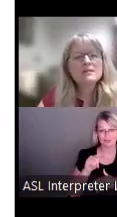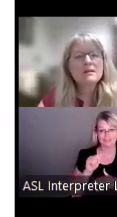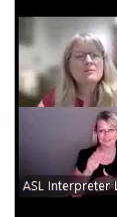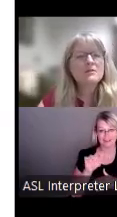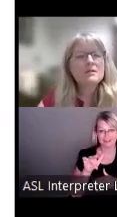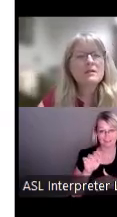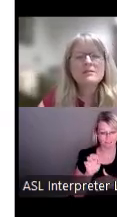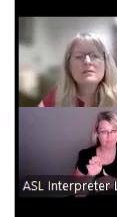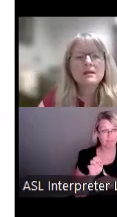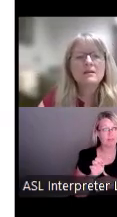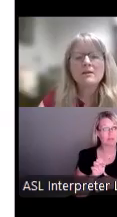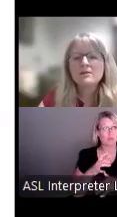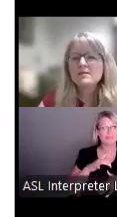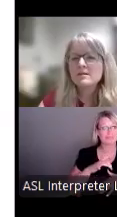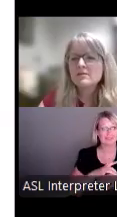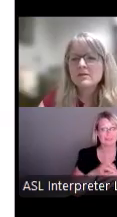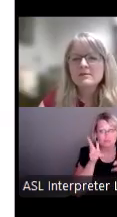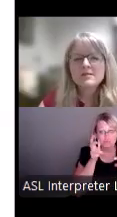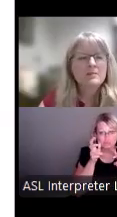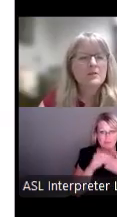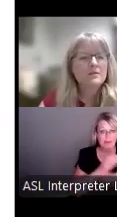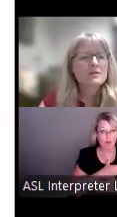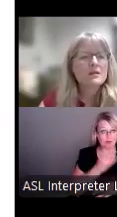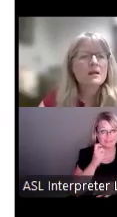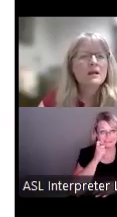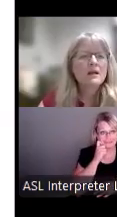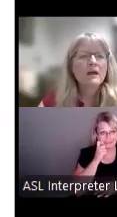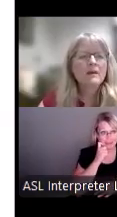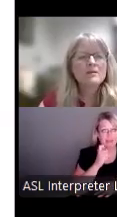receptors in our skin, they're sensory receptors, and they